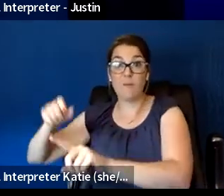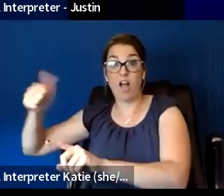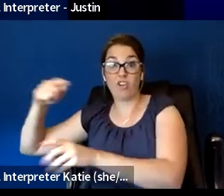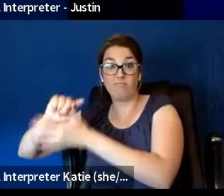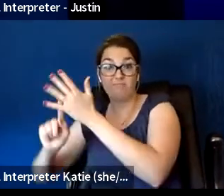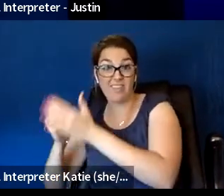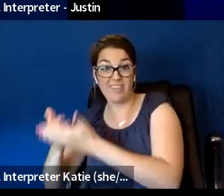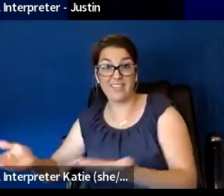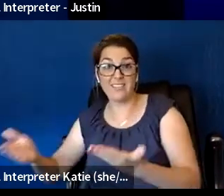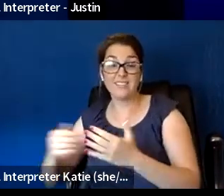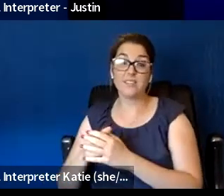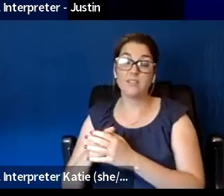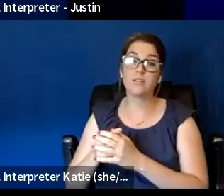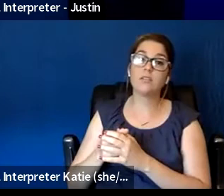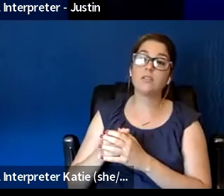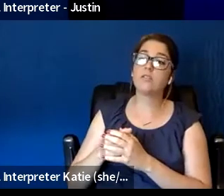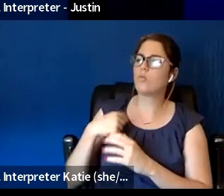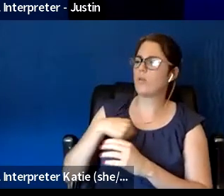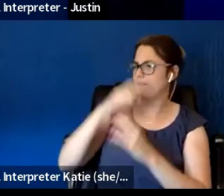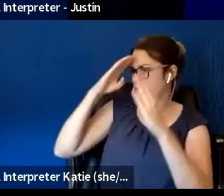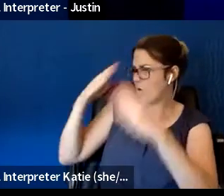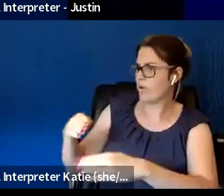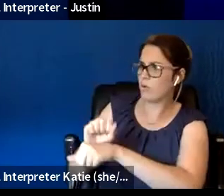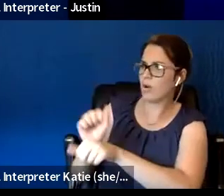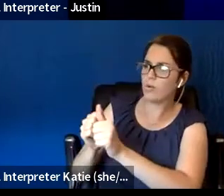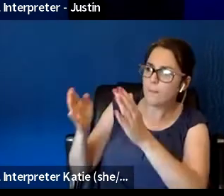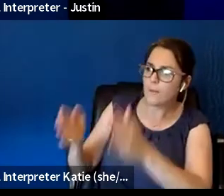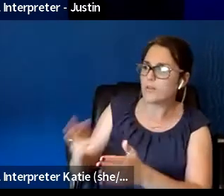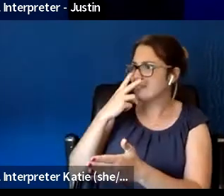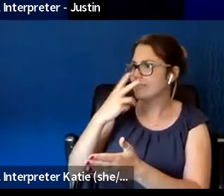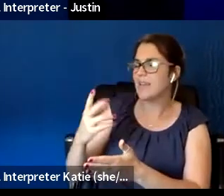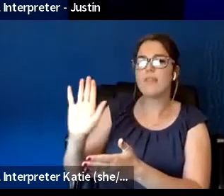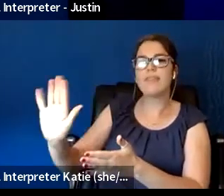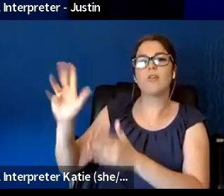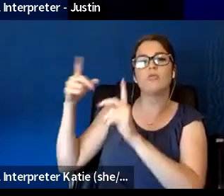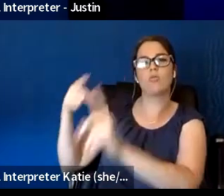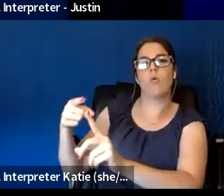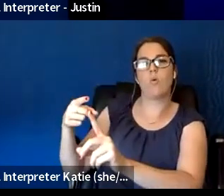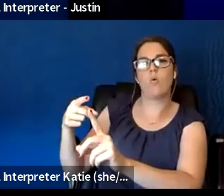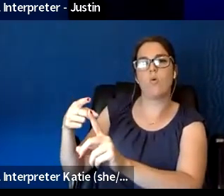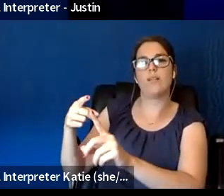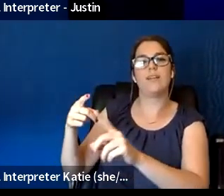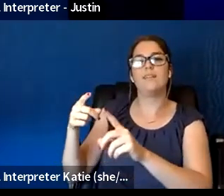working with a person on what they want to work on rather than what we want to work on